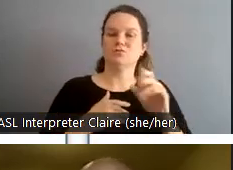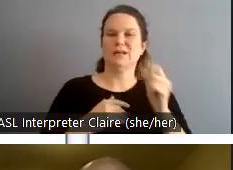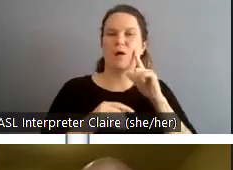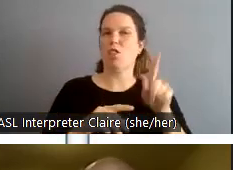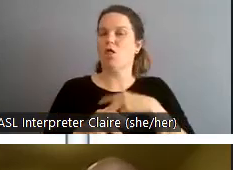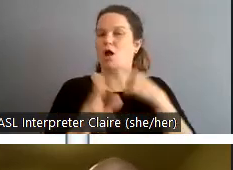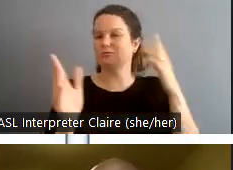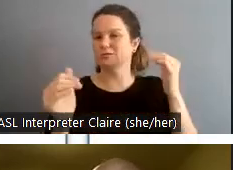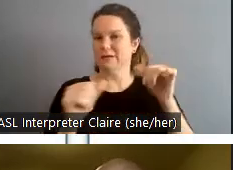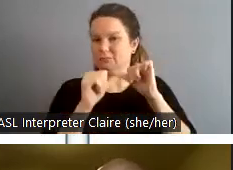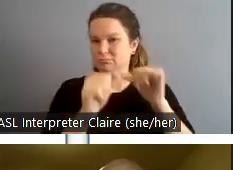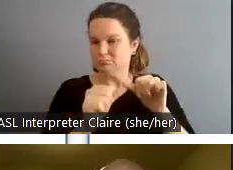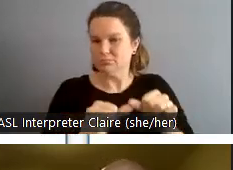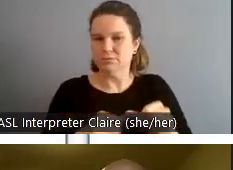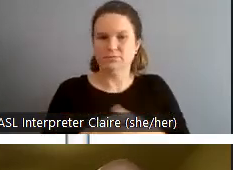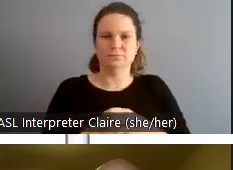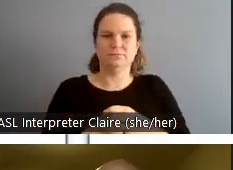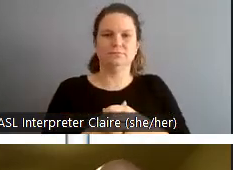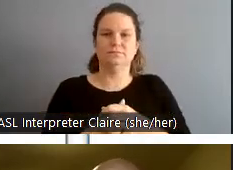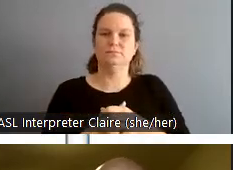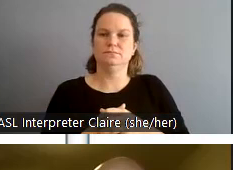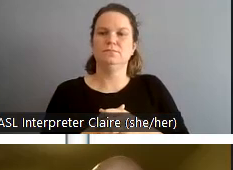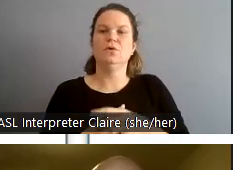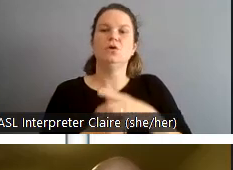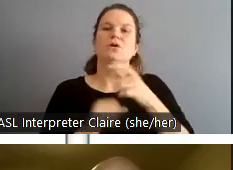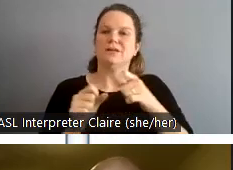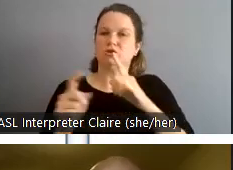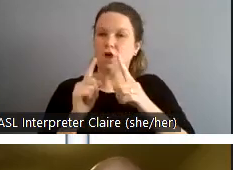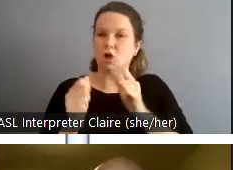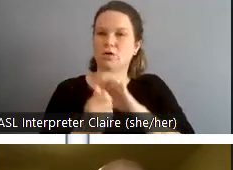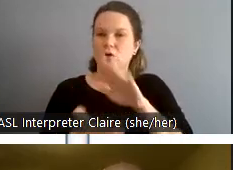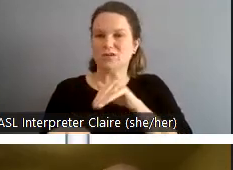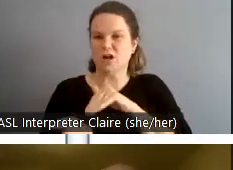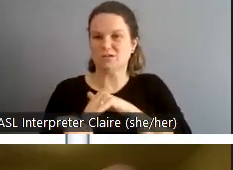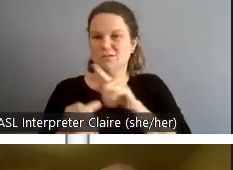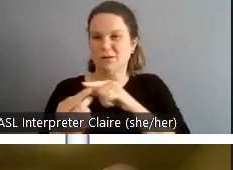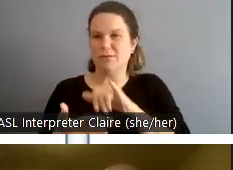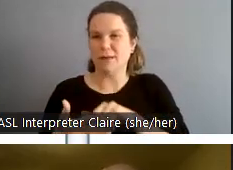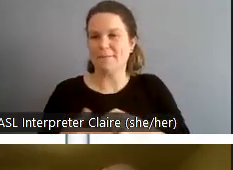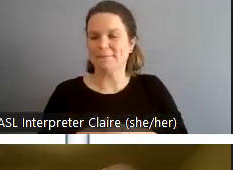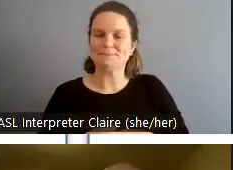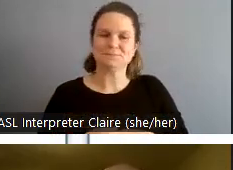it's going to last- and those are things that you can have conversations with